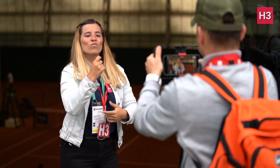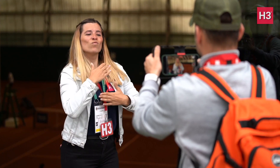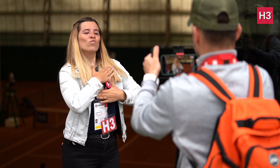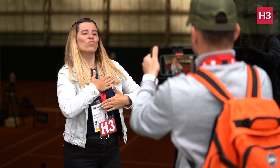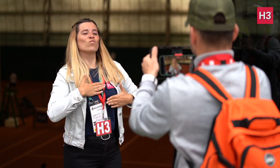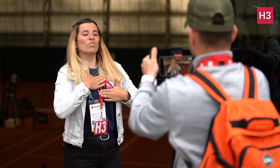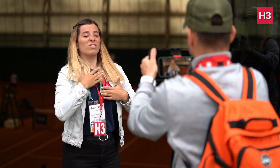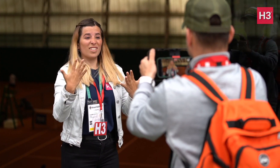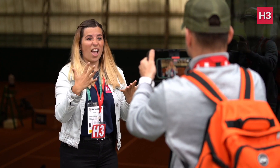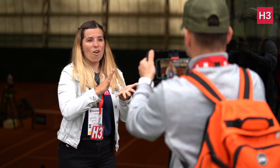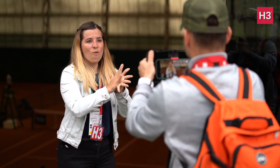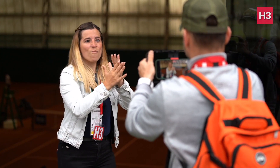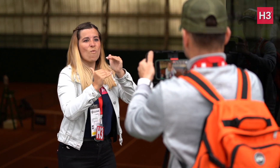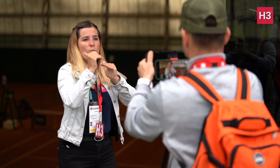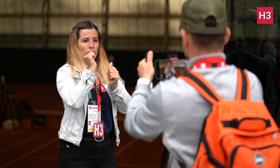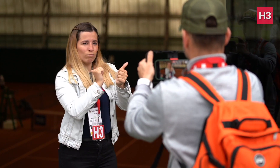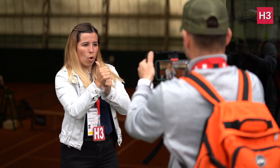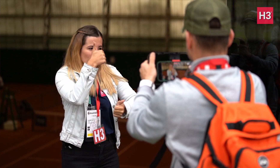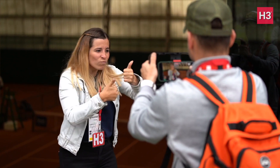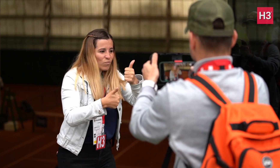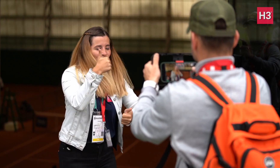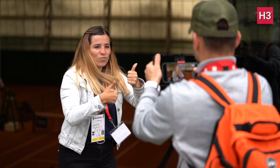during modern times.